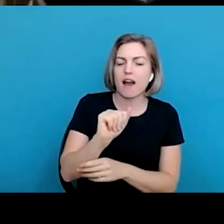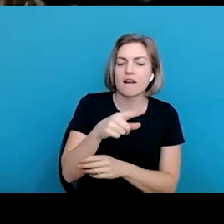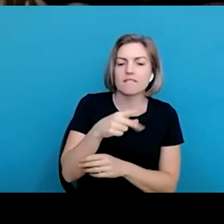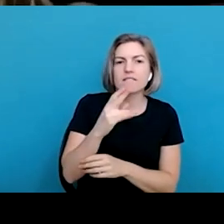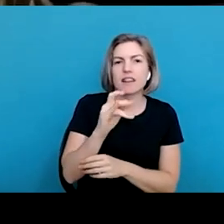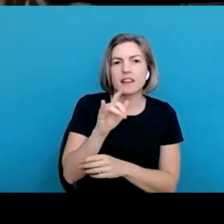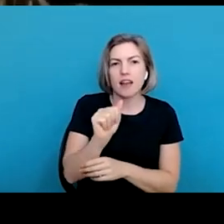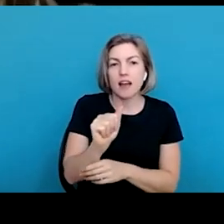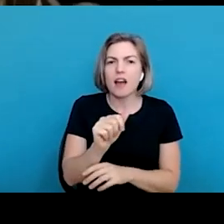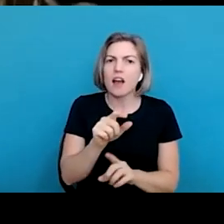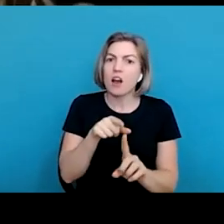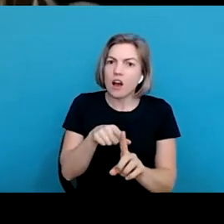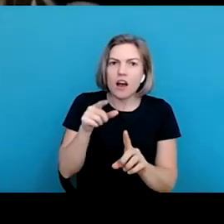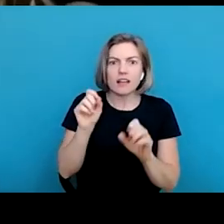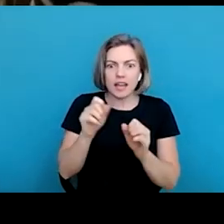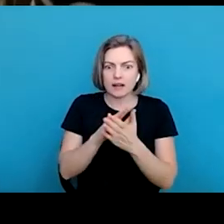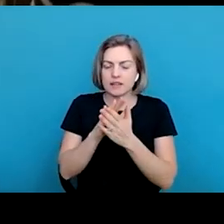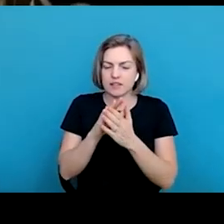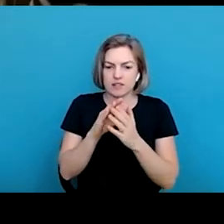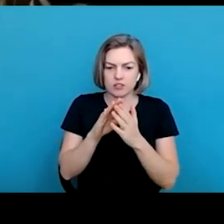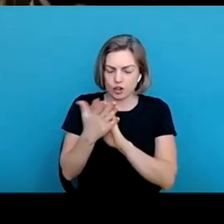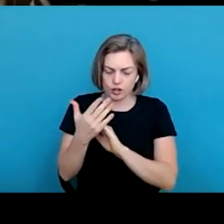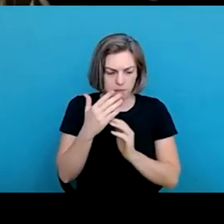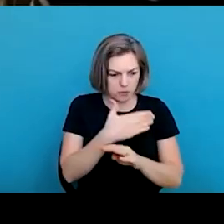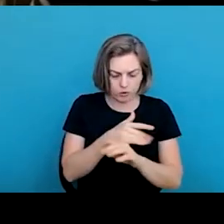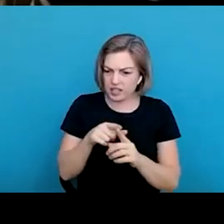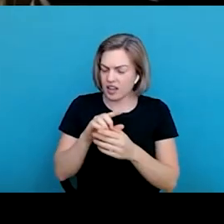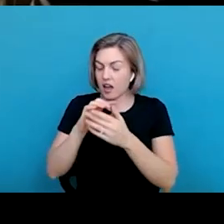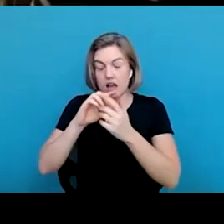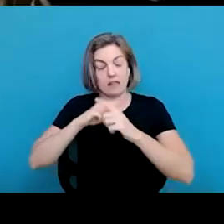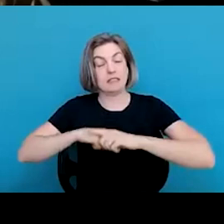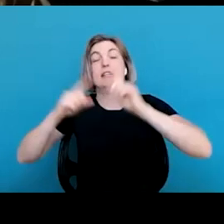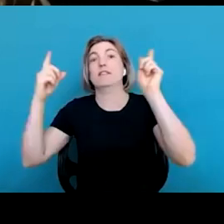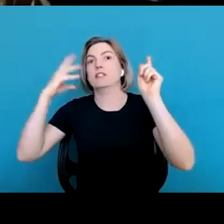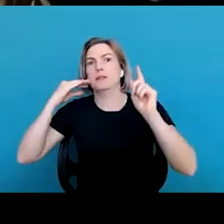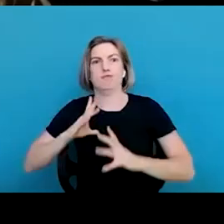do turning music into completely other experiences. Now, do you want to?